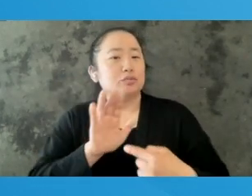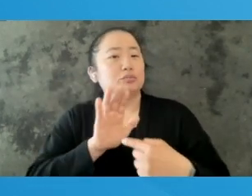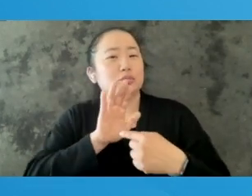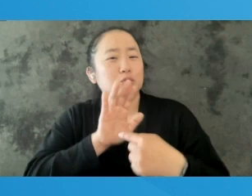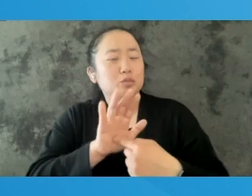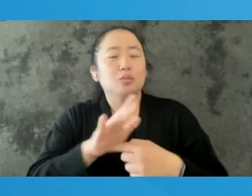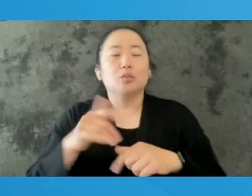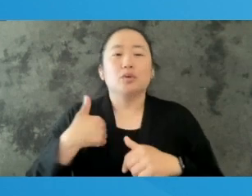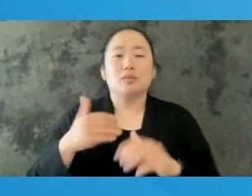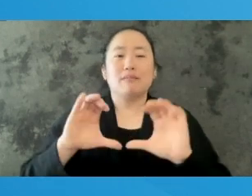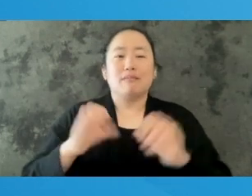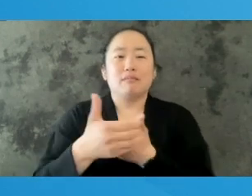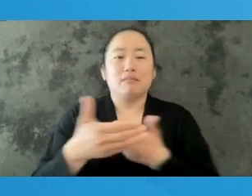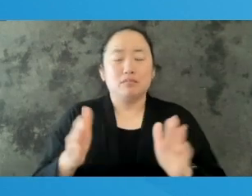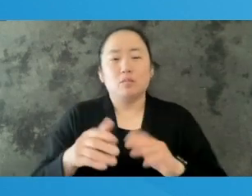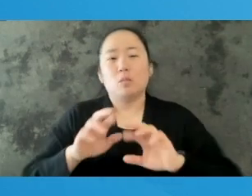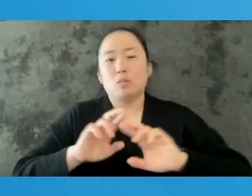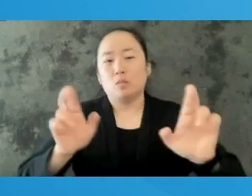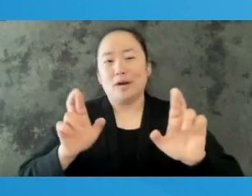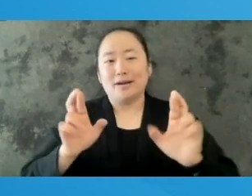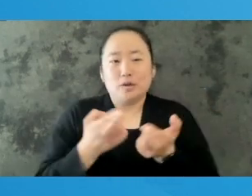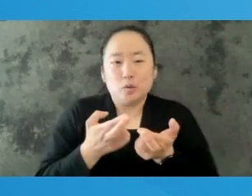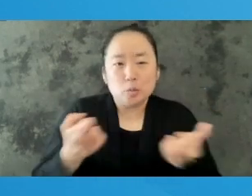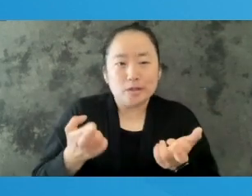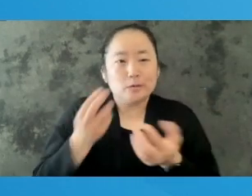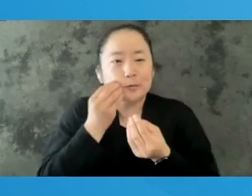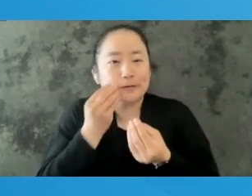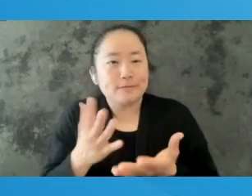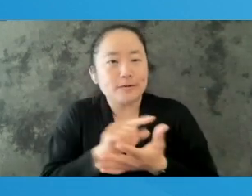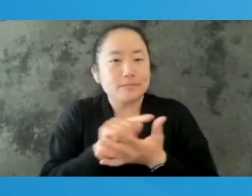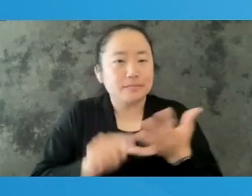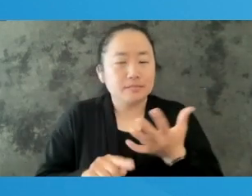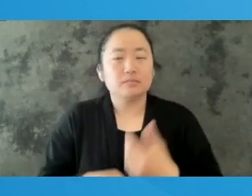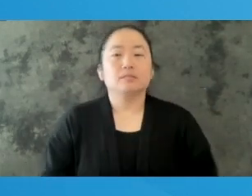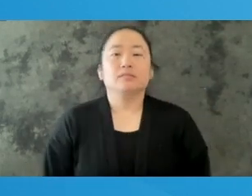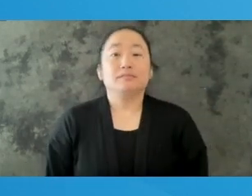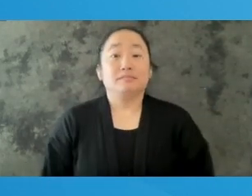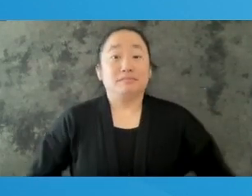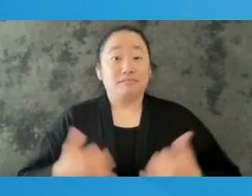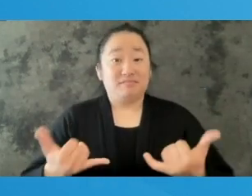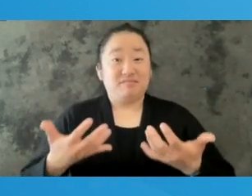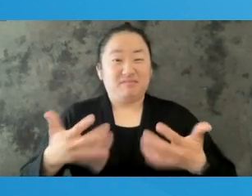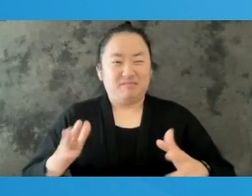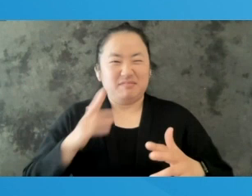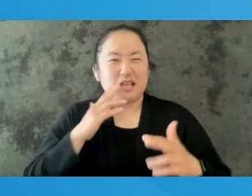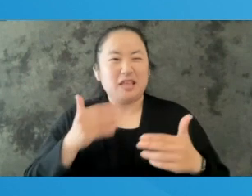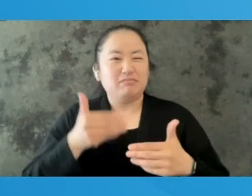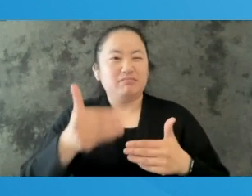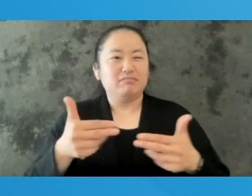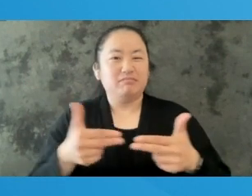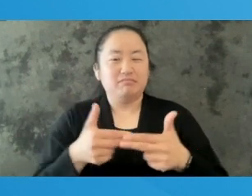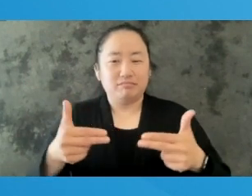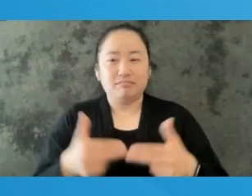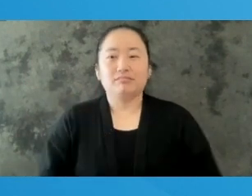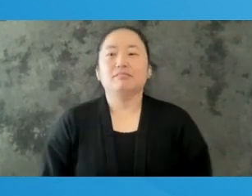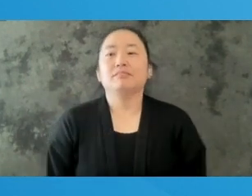So, with that, I think we're ready to jump to the next slide.